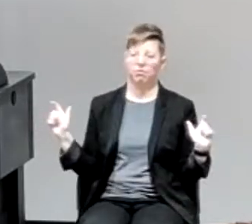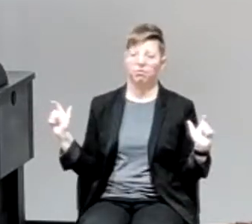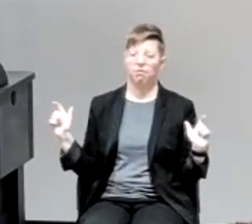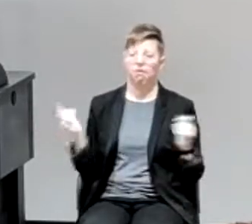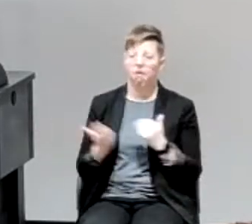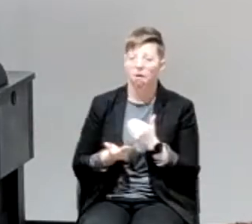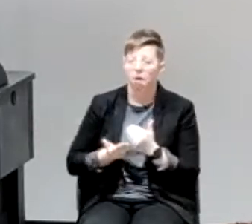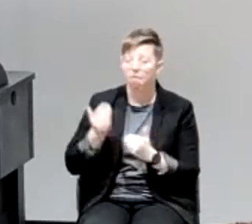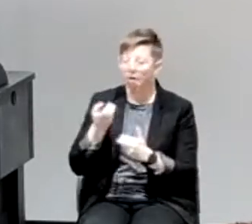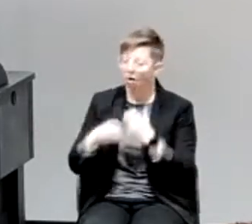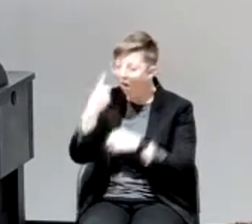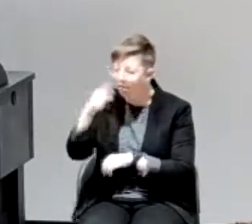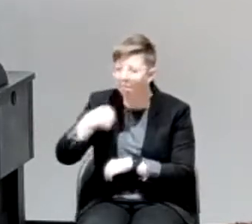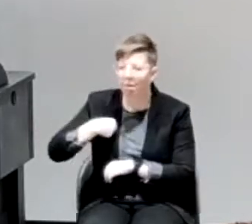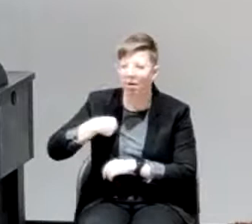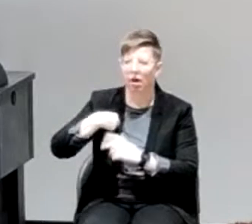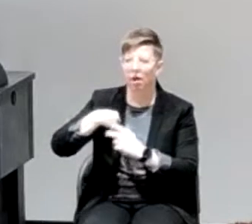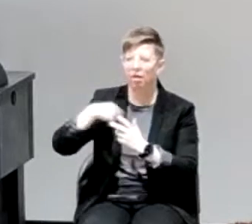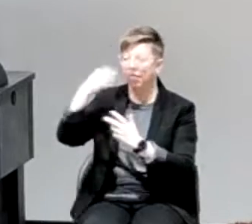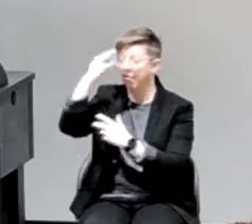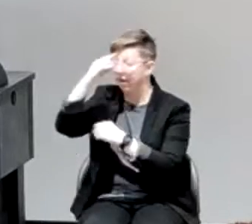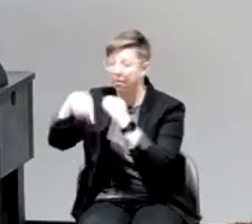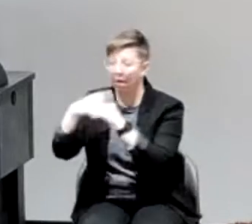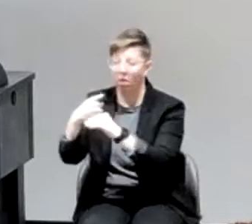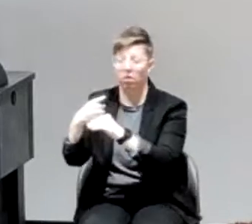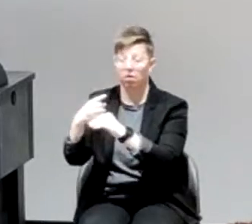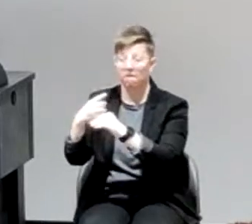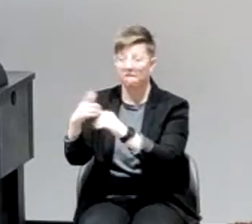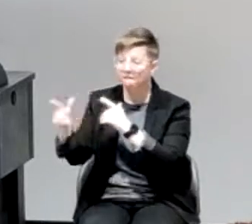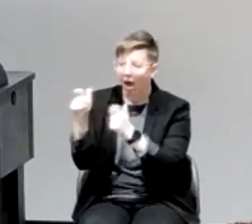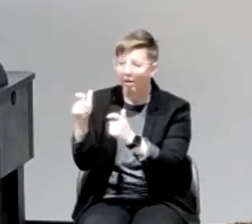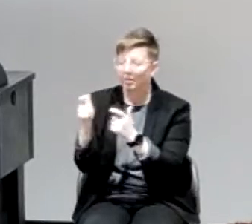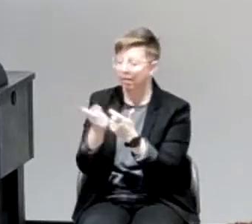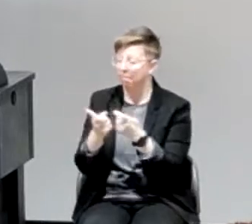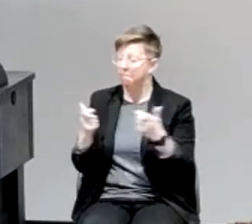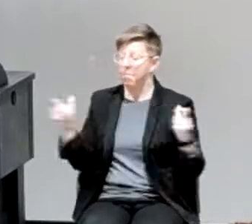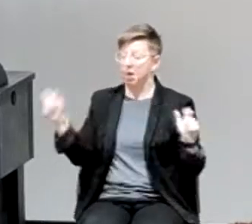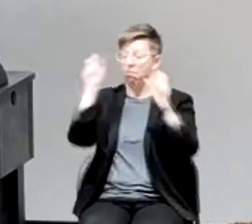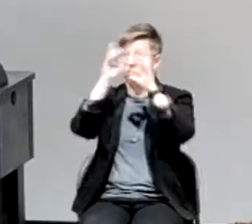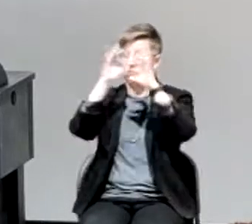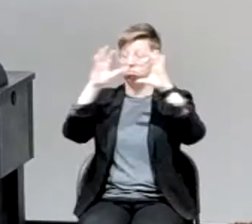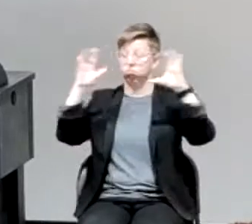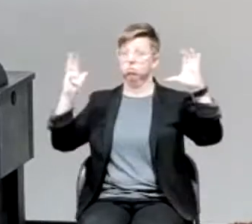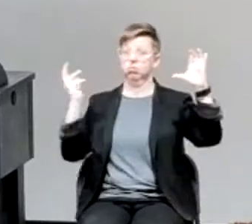In the 40 years that I've been here this community has exploded and four fold the size it was. Four fold.